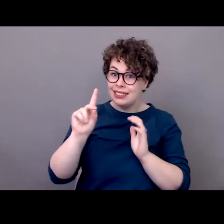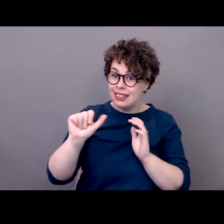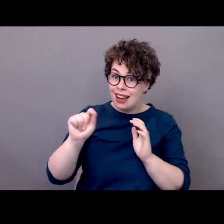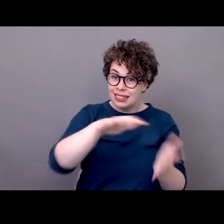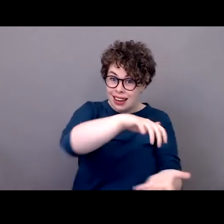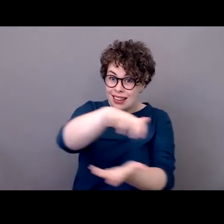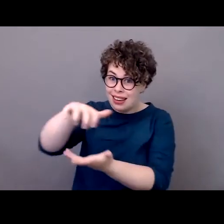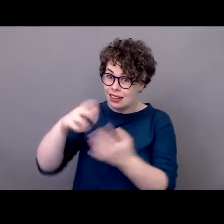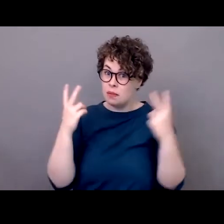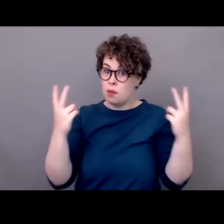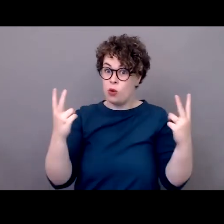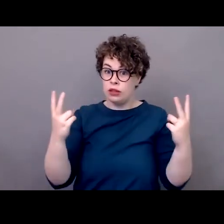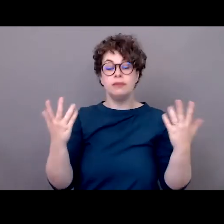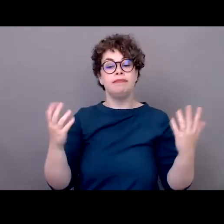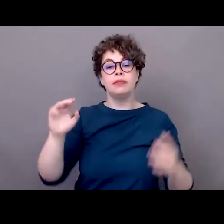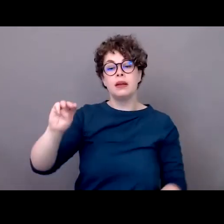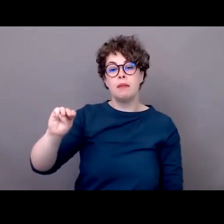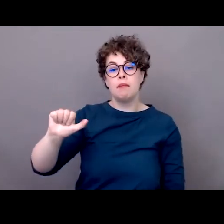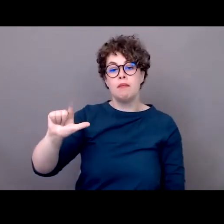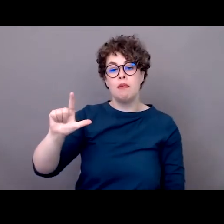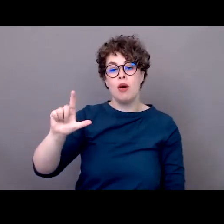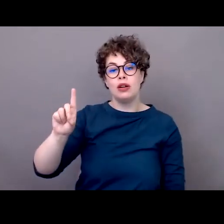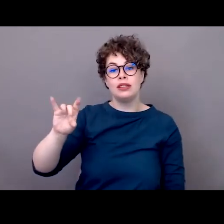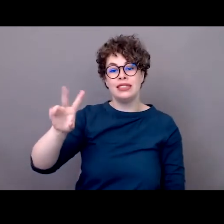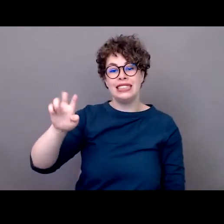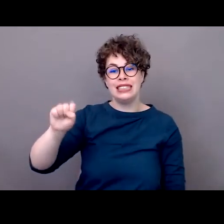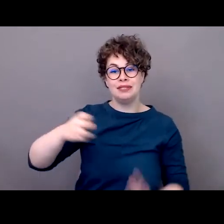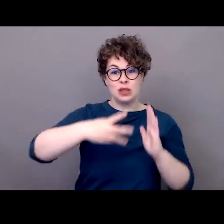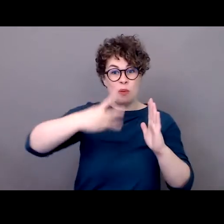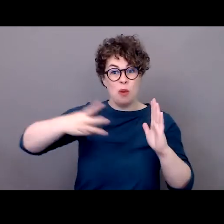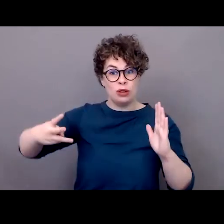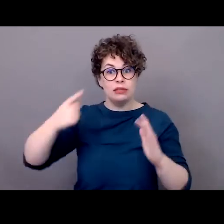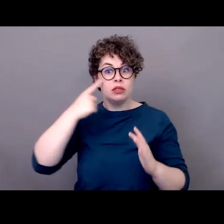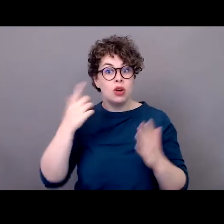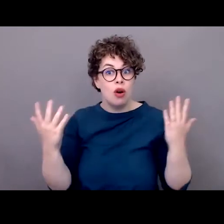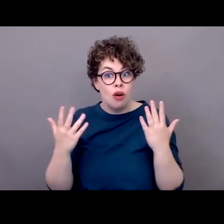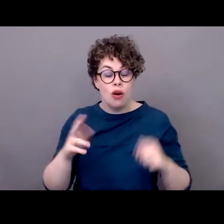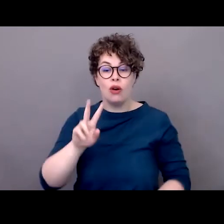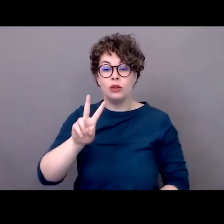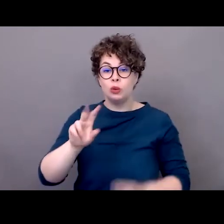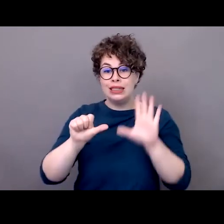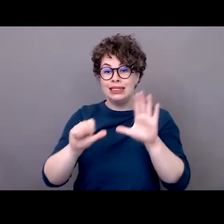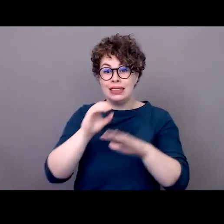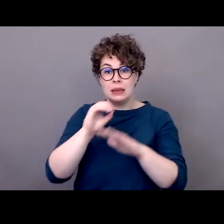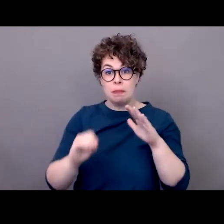in the Maldives. We found that only 26% of people who were eligible for disability allowance were